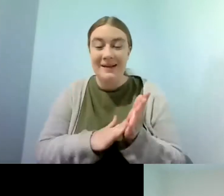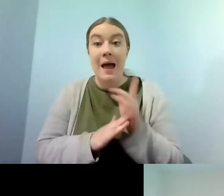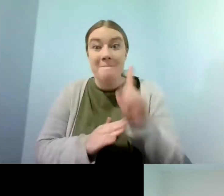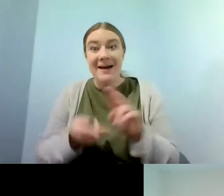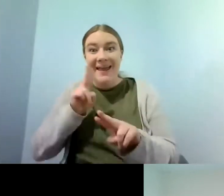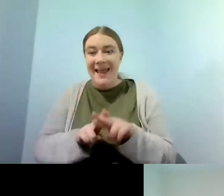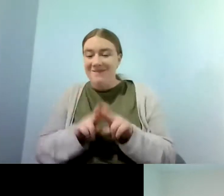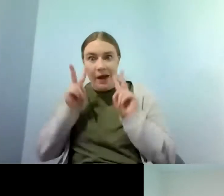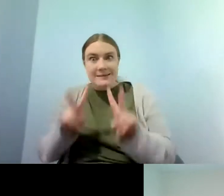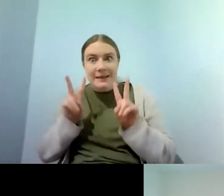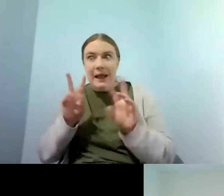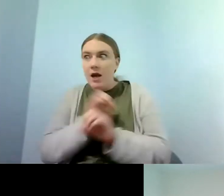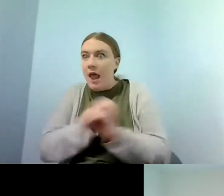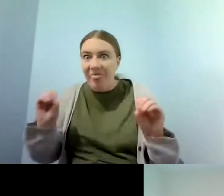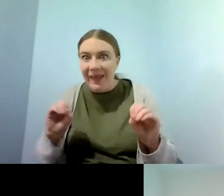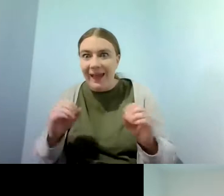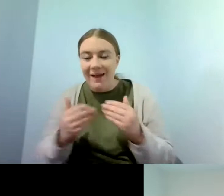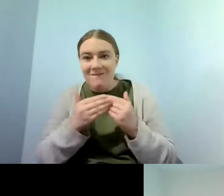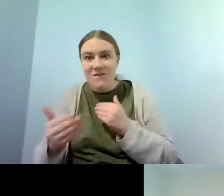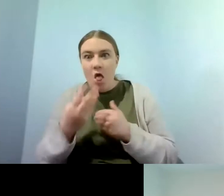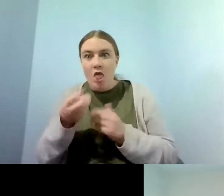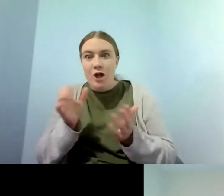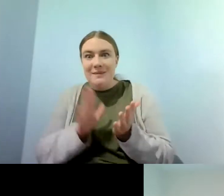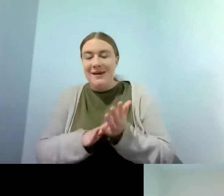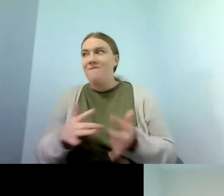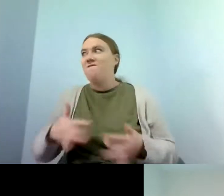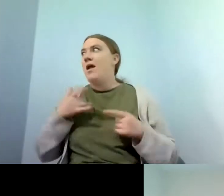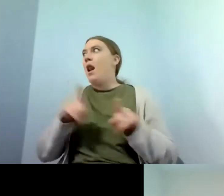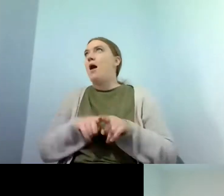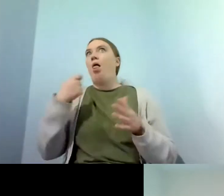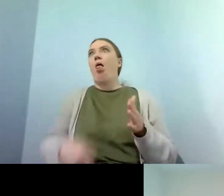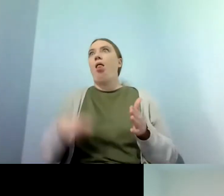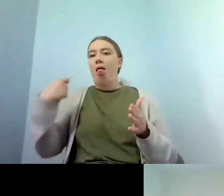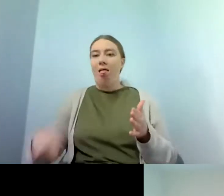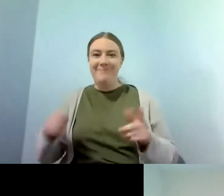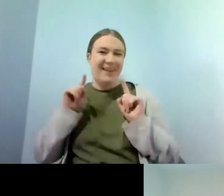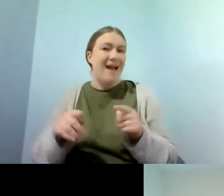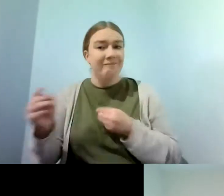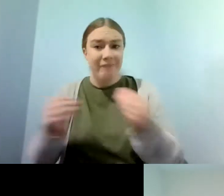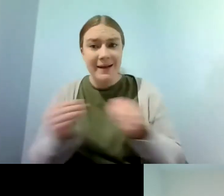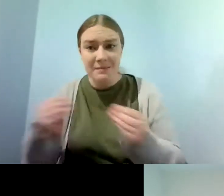feel more like two hours and so yeah it's it's it's pretty flexible as long as you do at least